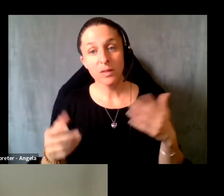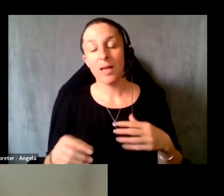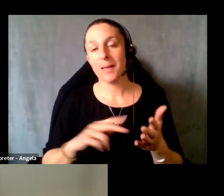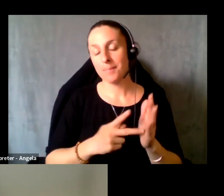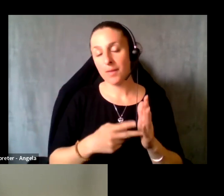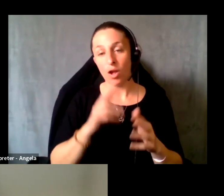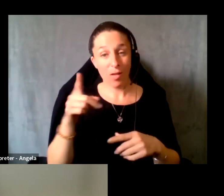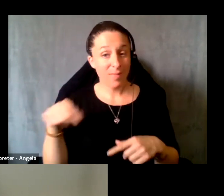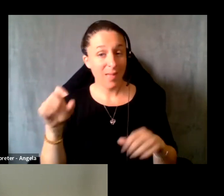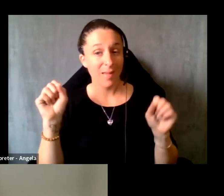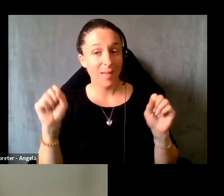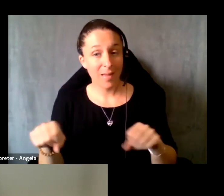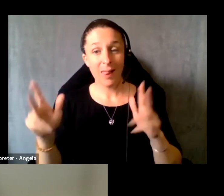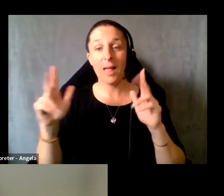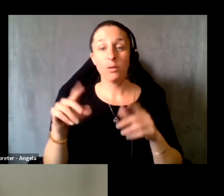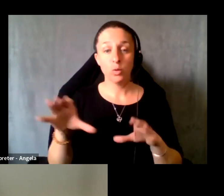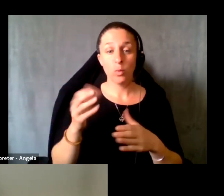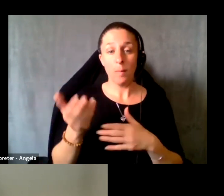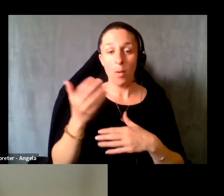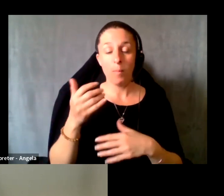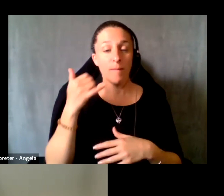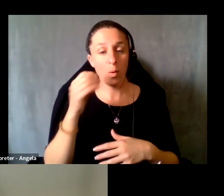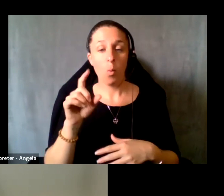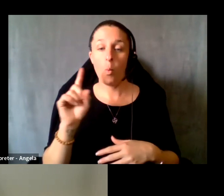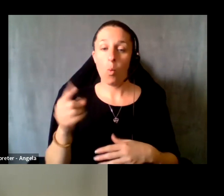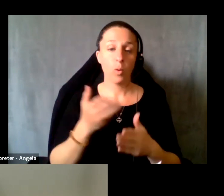to do it through their mobile phones? Is it only through computer desktops? How does the